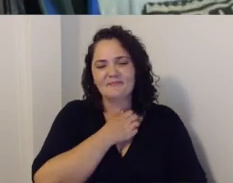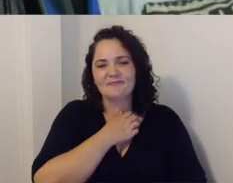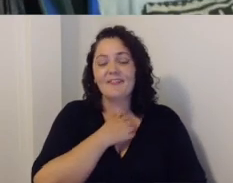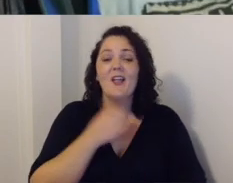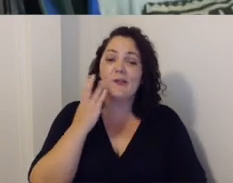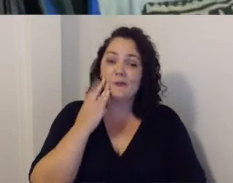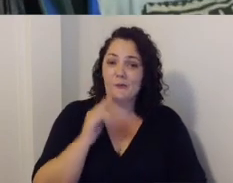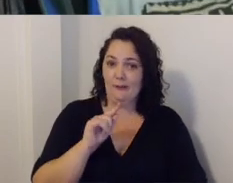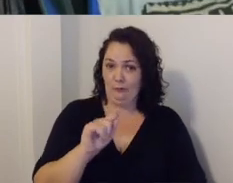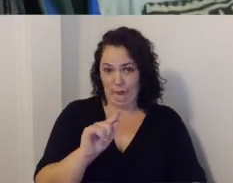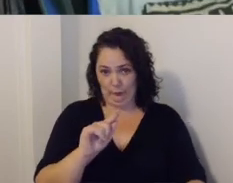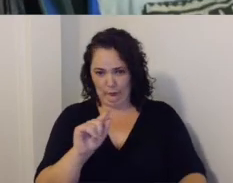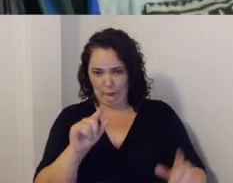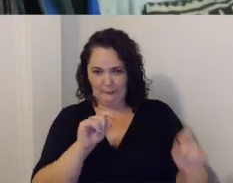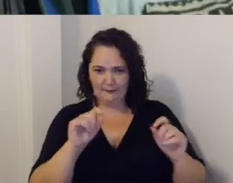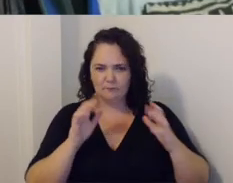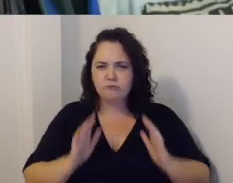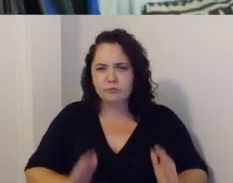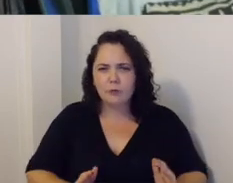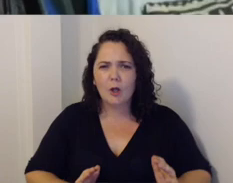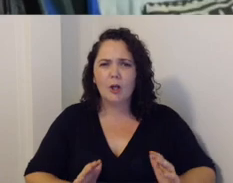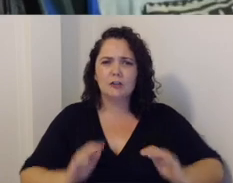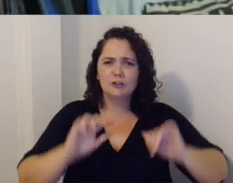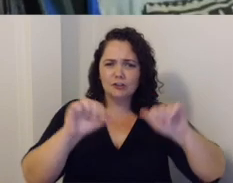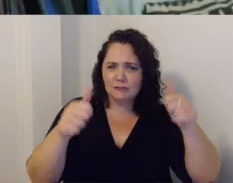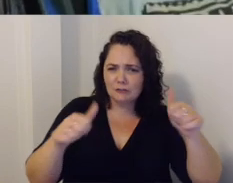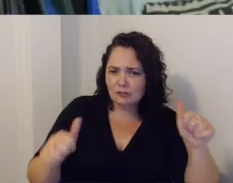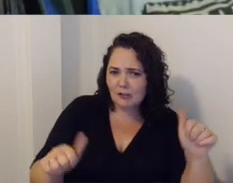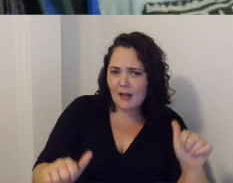the way that you're working their bodies on that dry ground, you've laid that dry ground